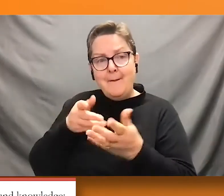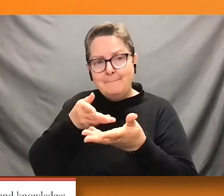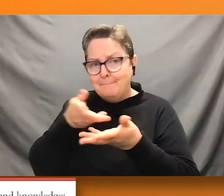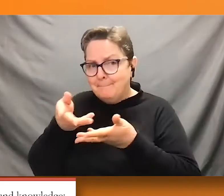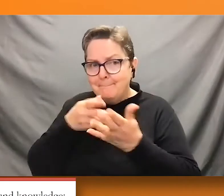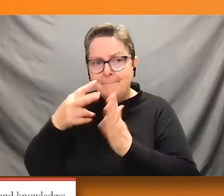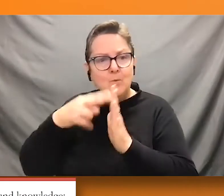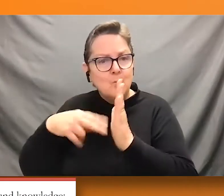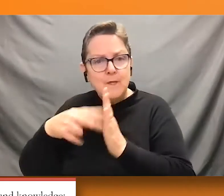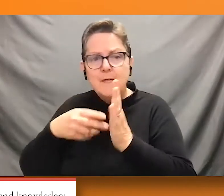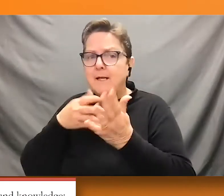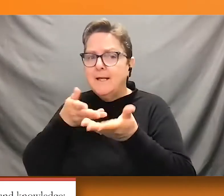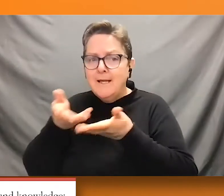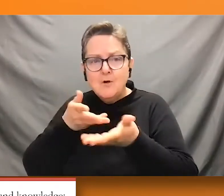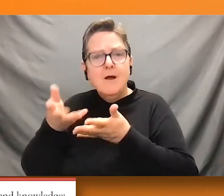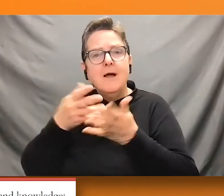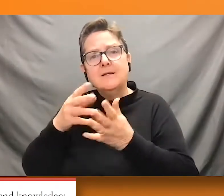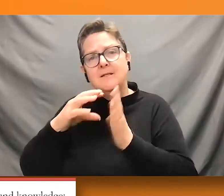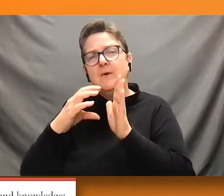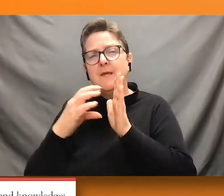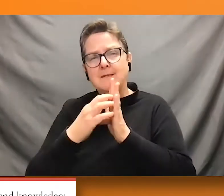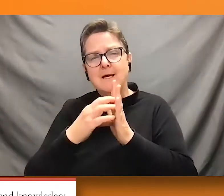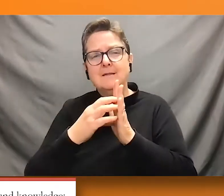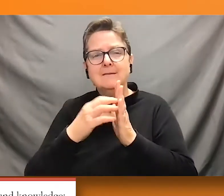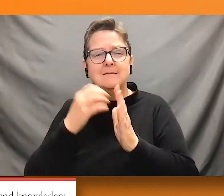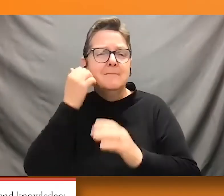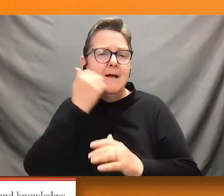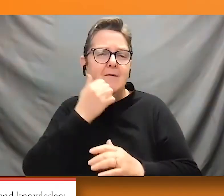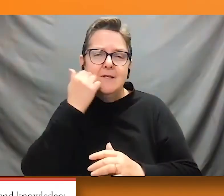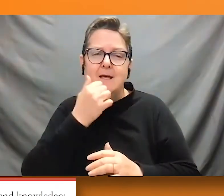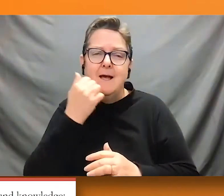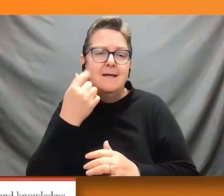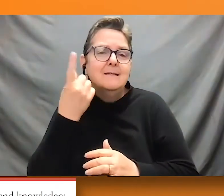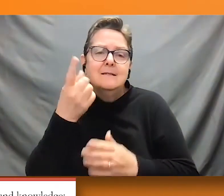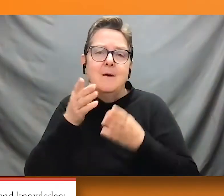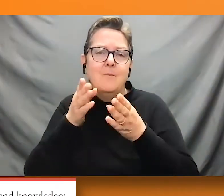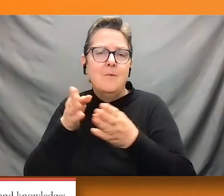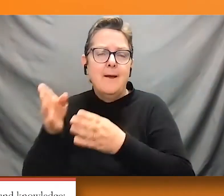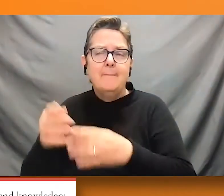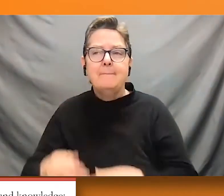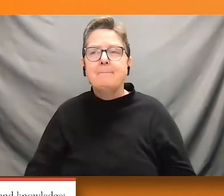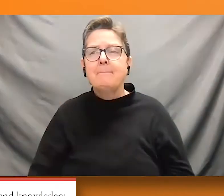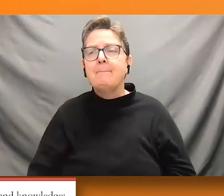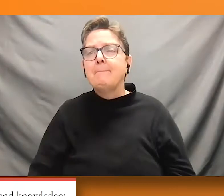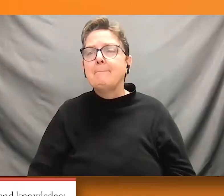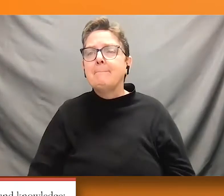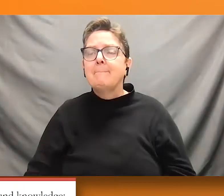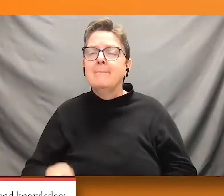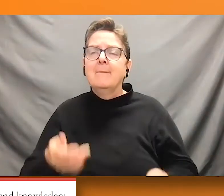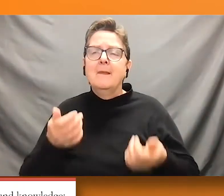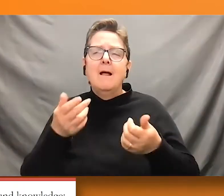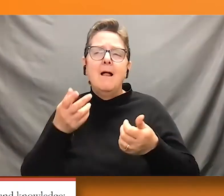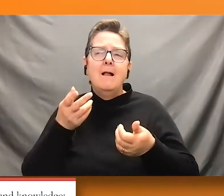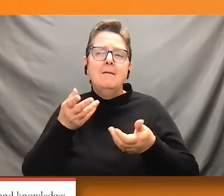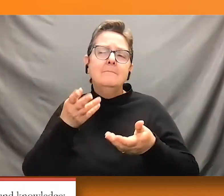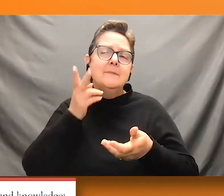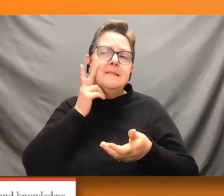and then them interacting with that text every day in some way. And I'm gonna try to show you an example.